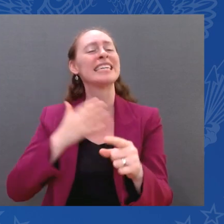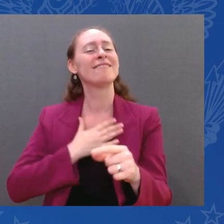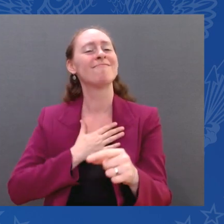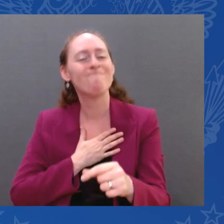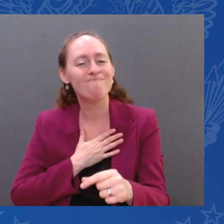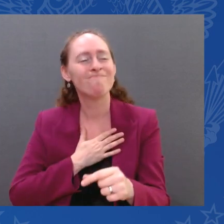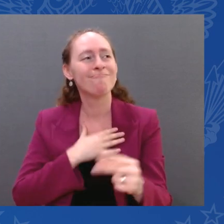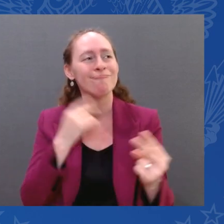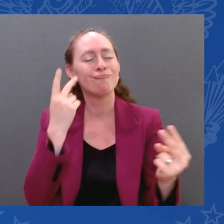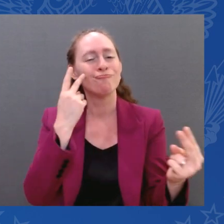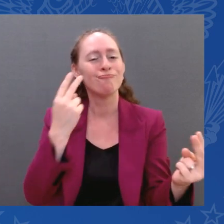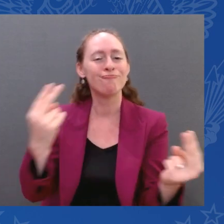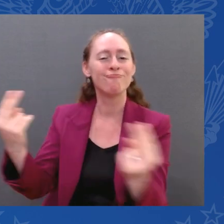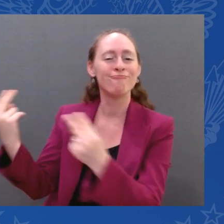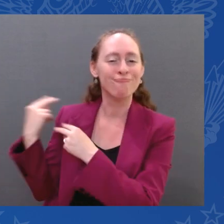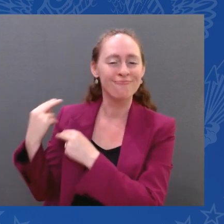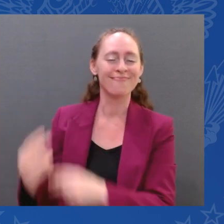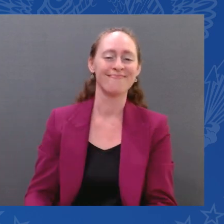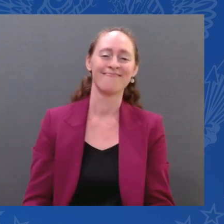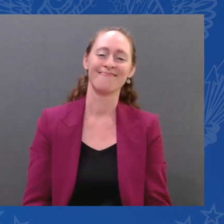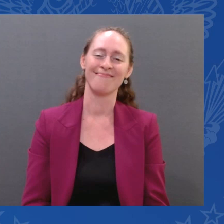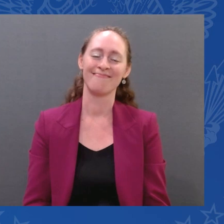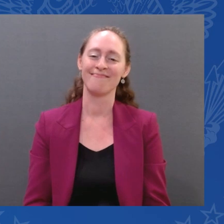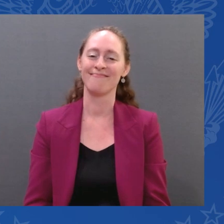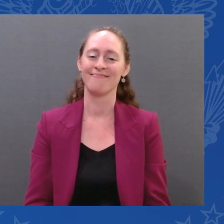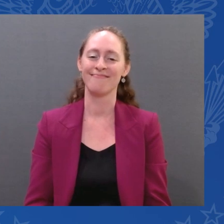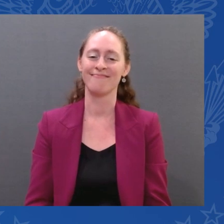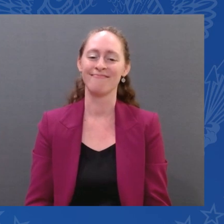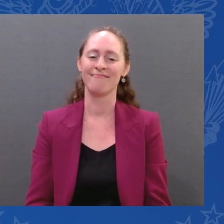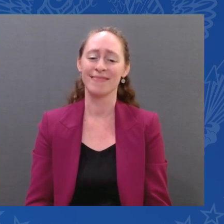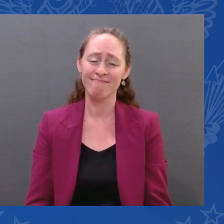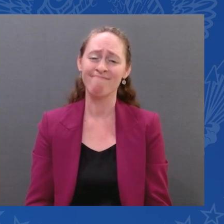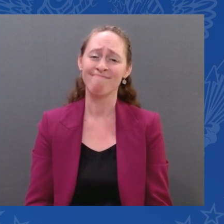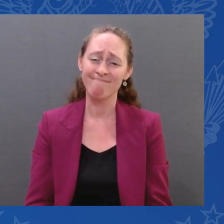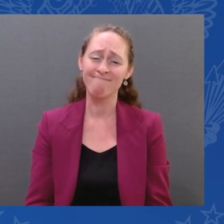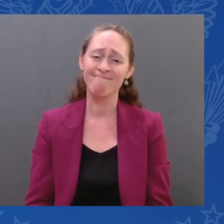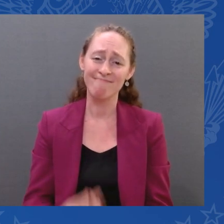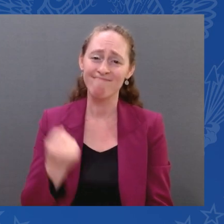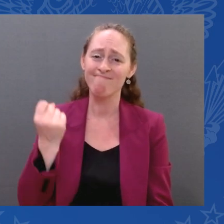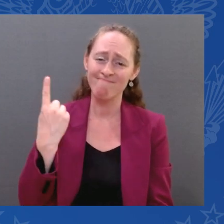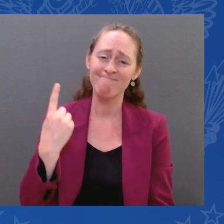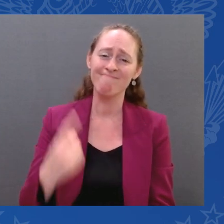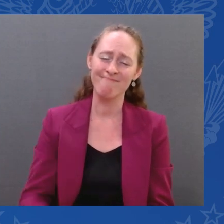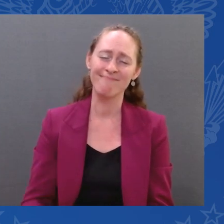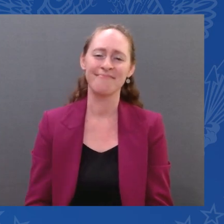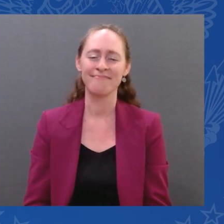But I know, anything that, and I appreciate your willingness to be here on this day.